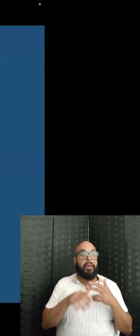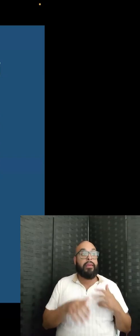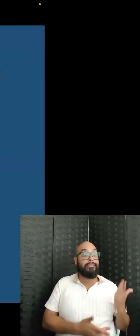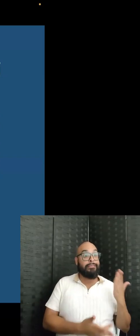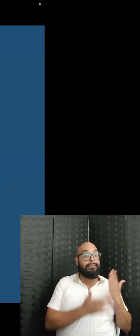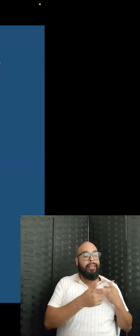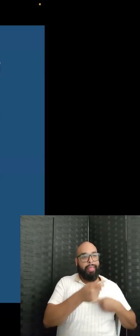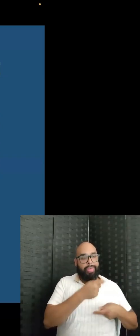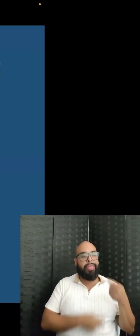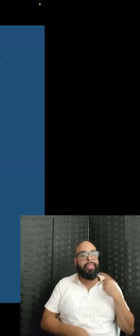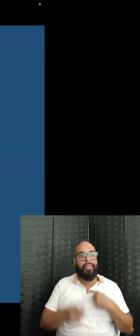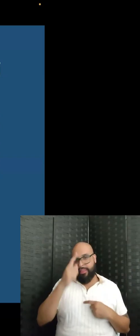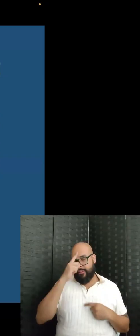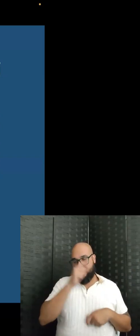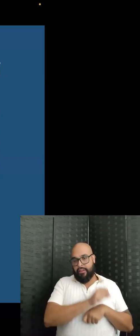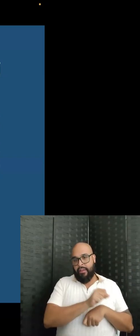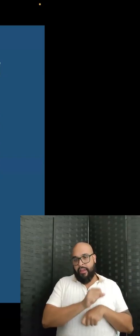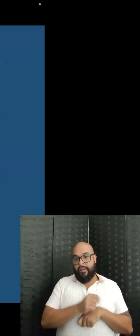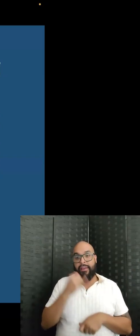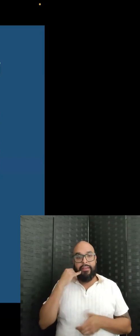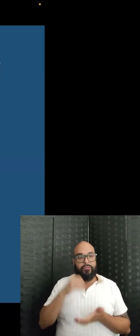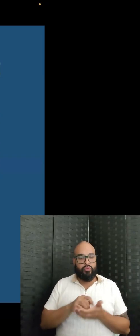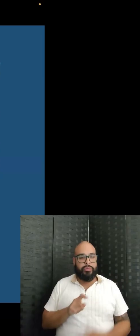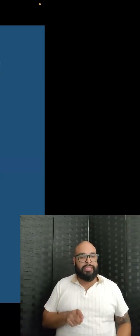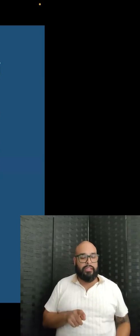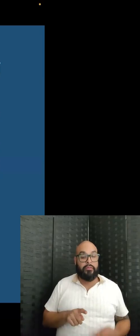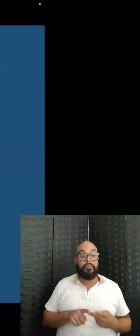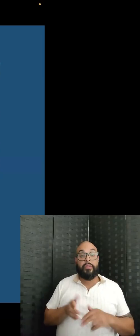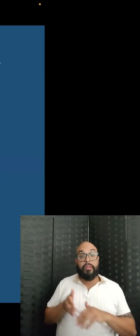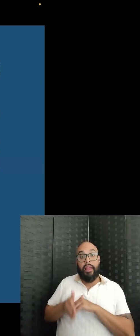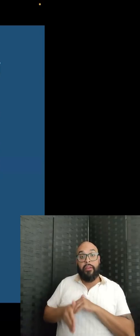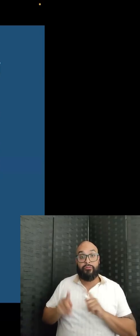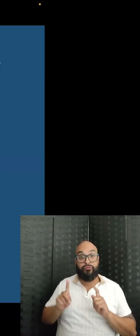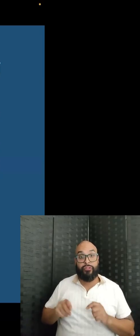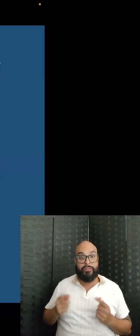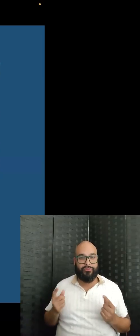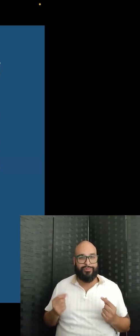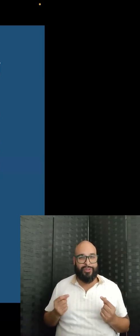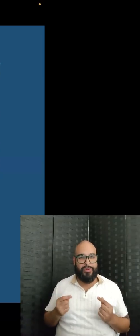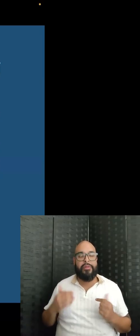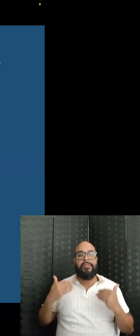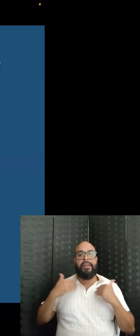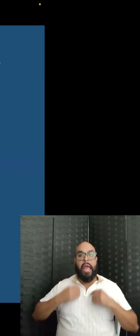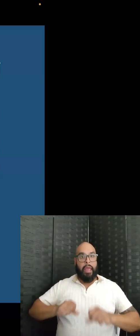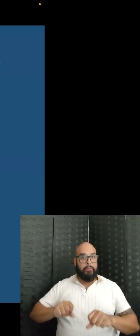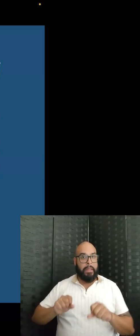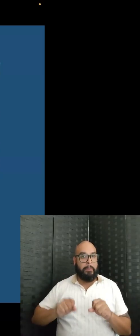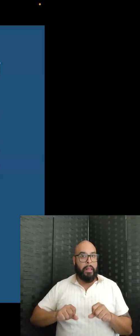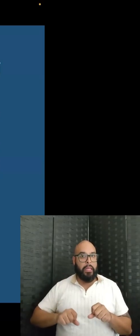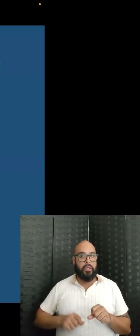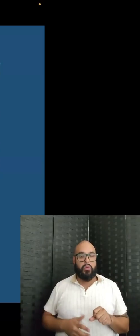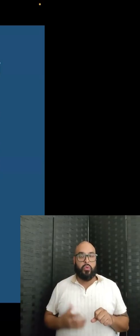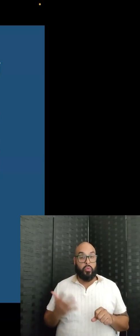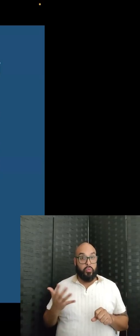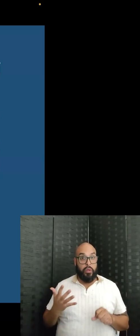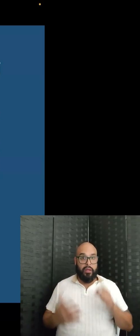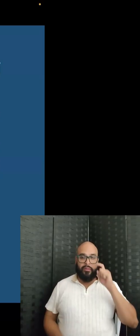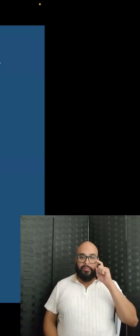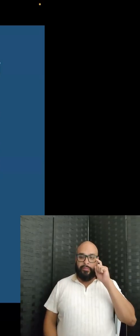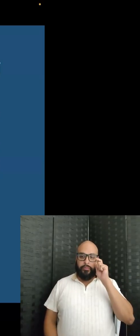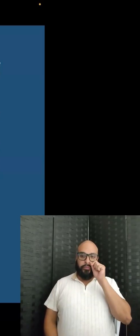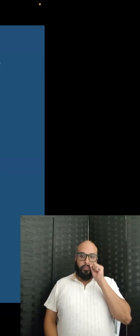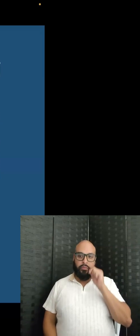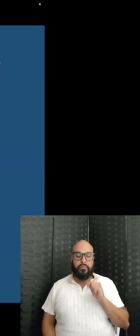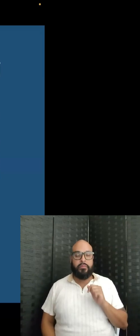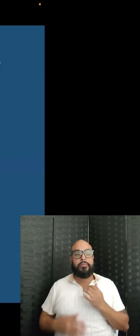And then after testing, having the ability to, the freedom to not report a full scale, why do we need a full scale?